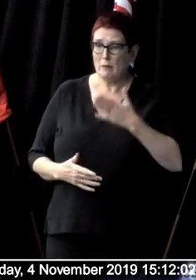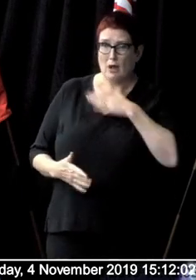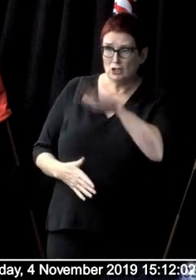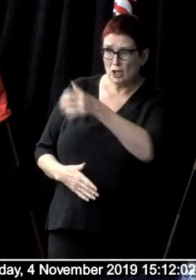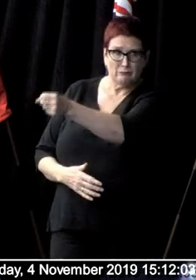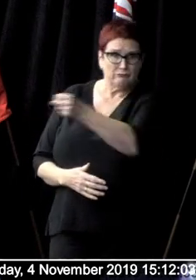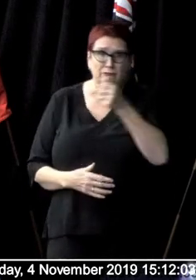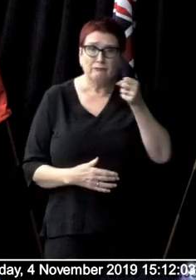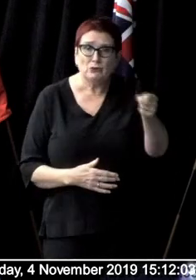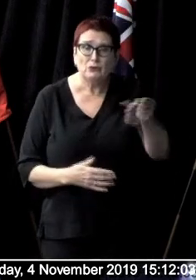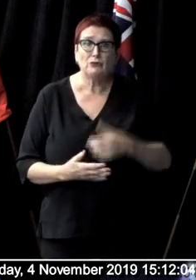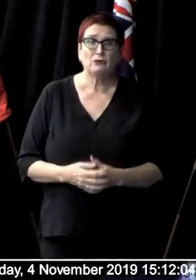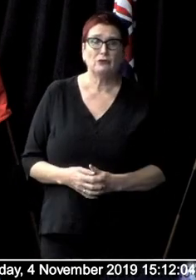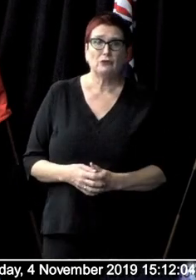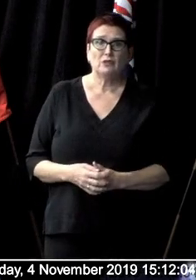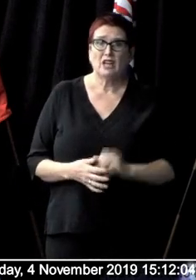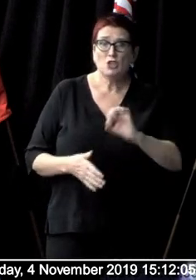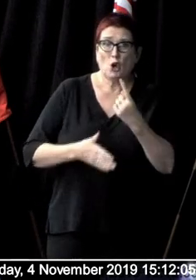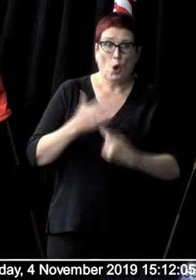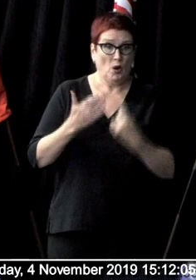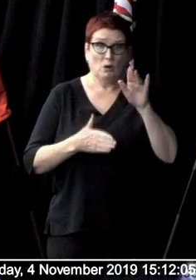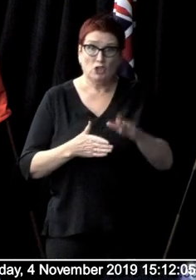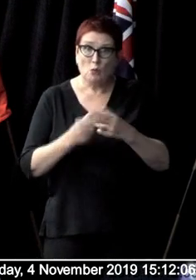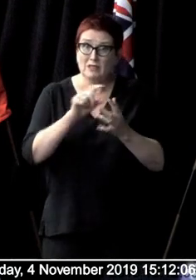their child – the child with the disability, but if the child has siblings